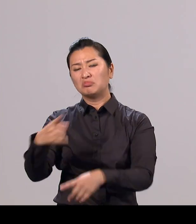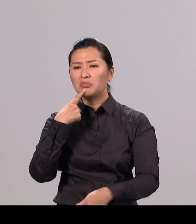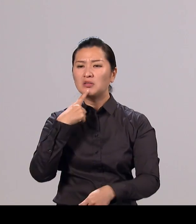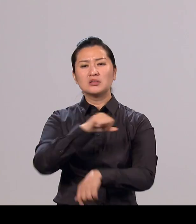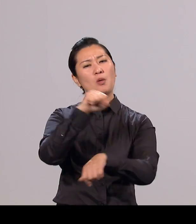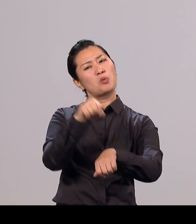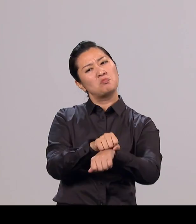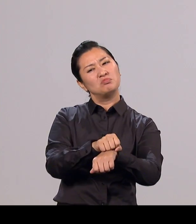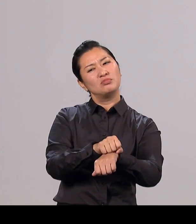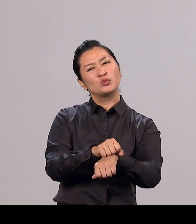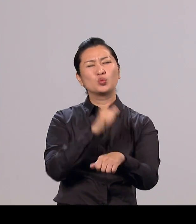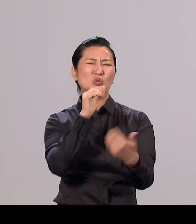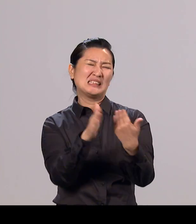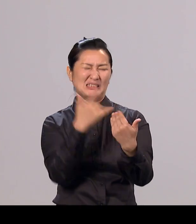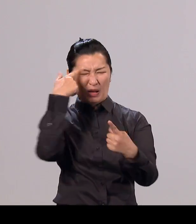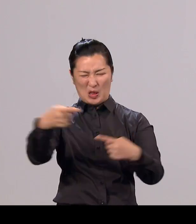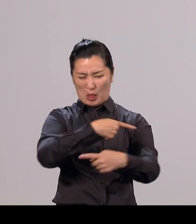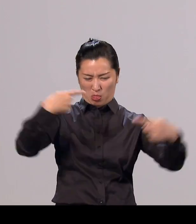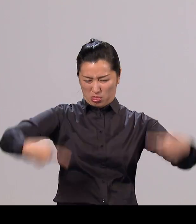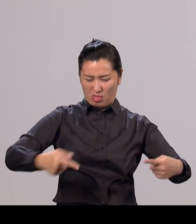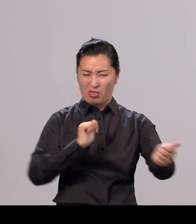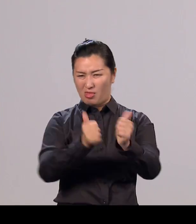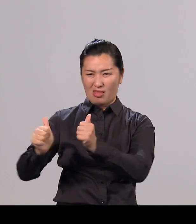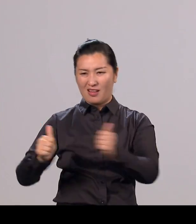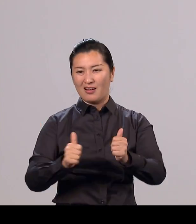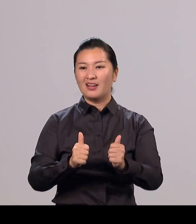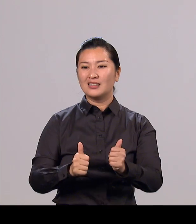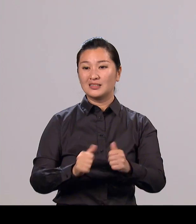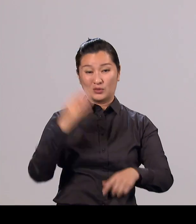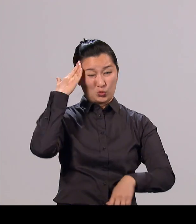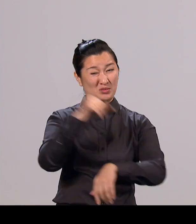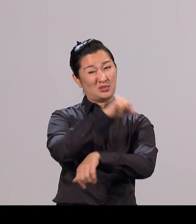Because unlike other cities, in Singapore, the taxi business is quite efficient.